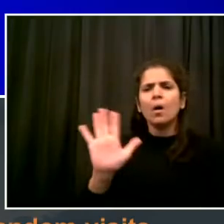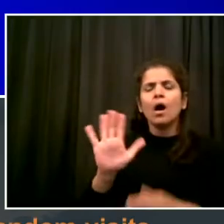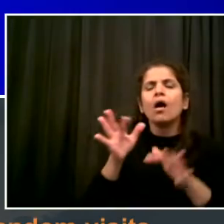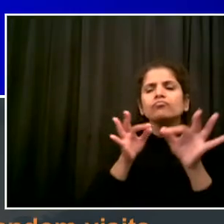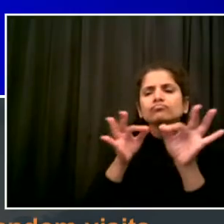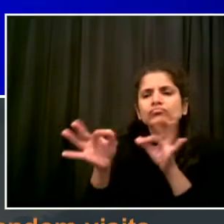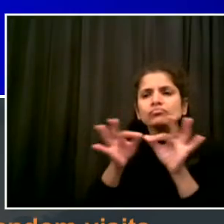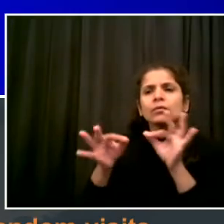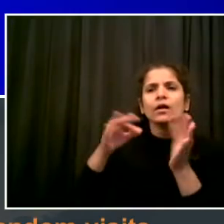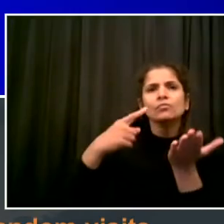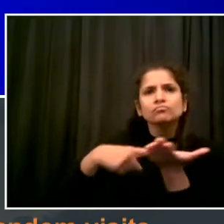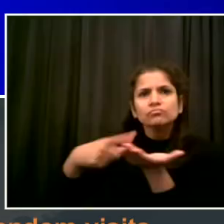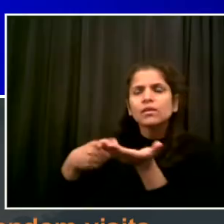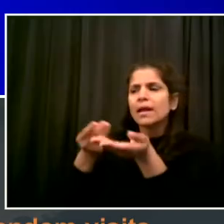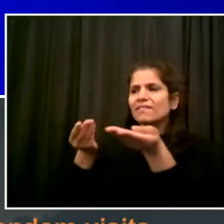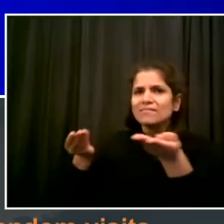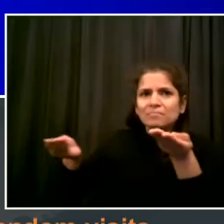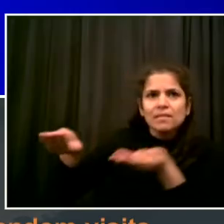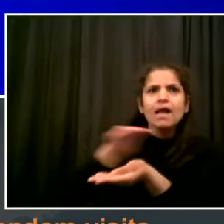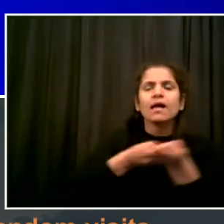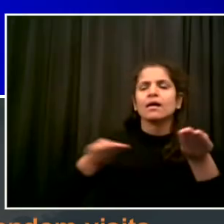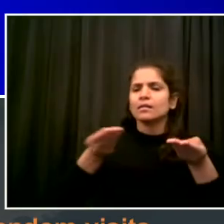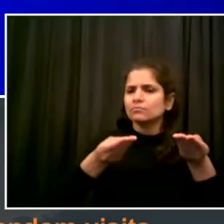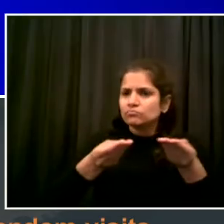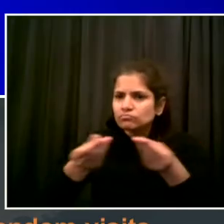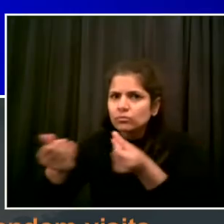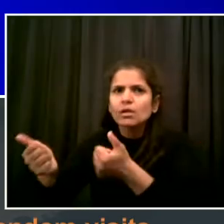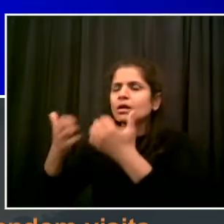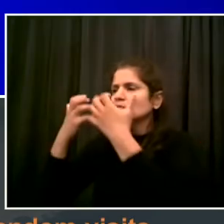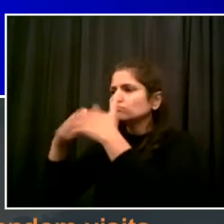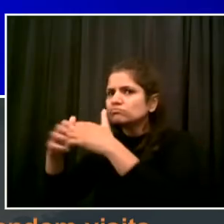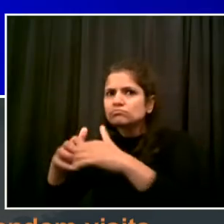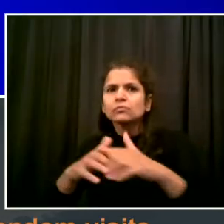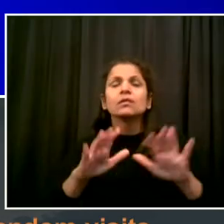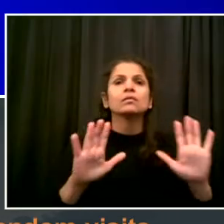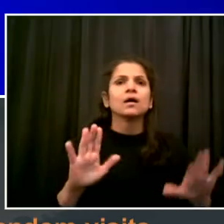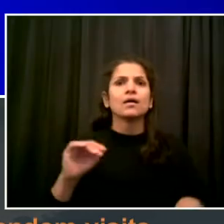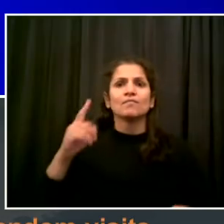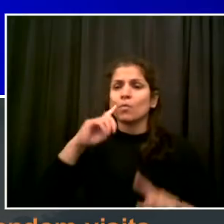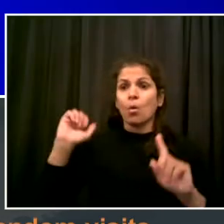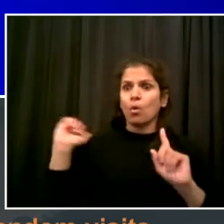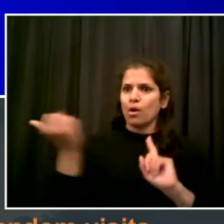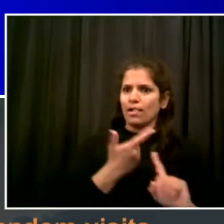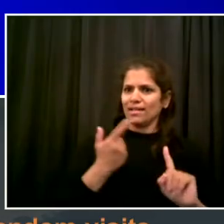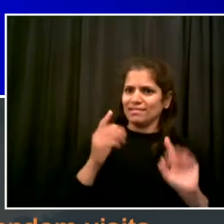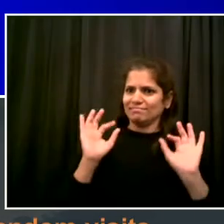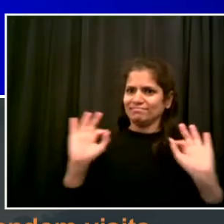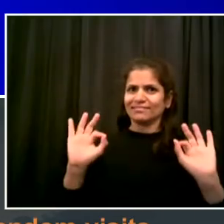GOING. BUT THIS IS NOT GOTCHA.